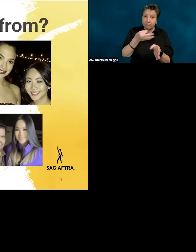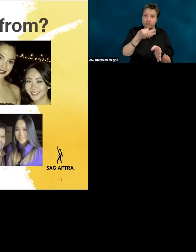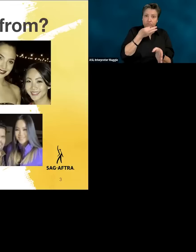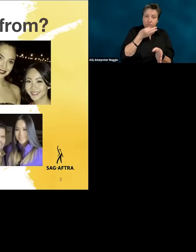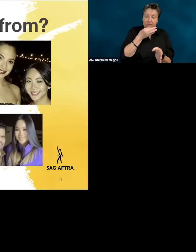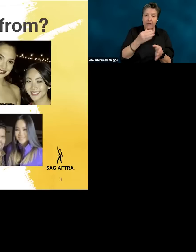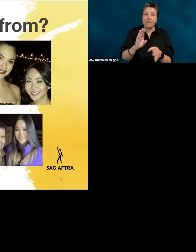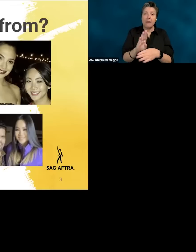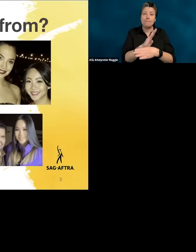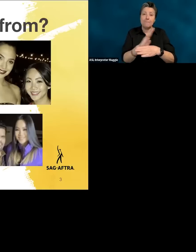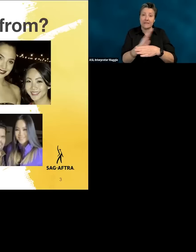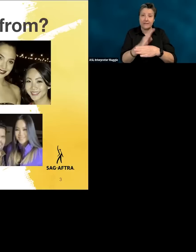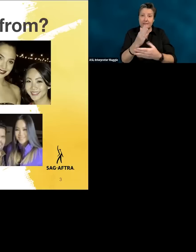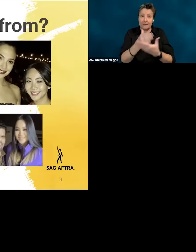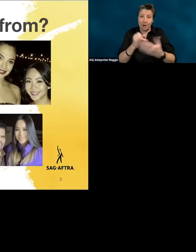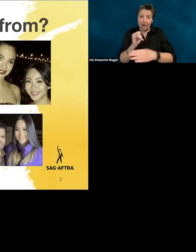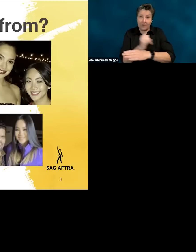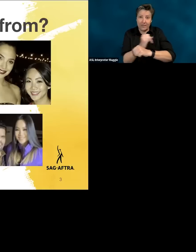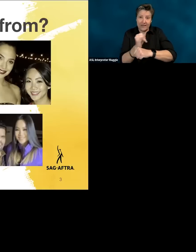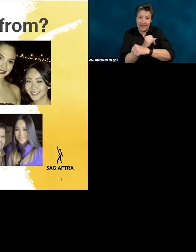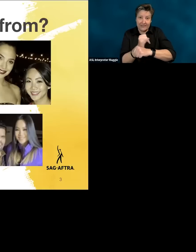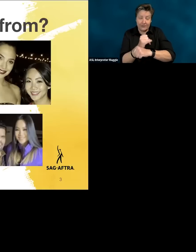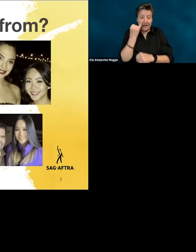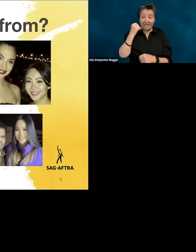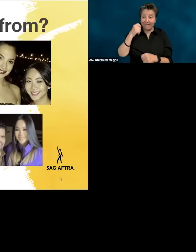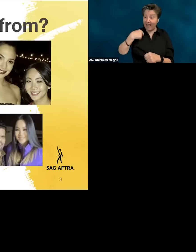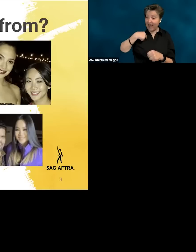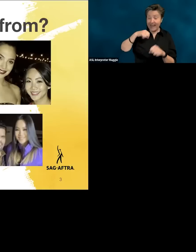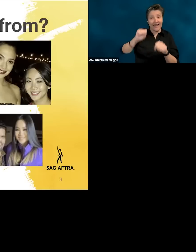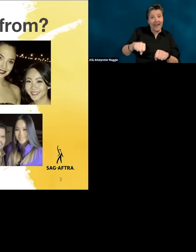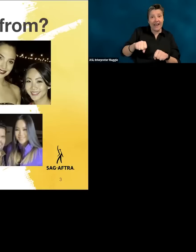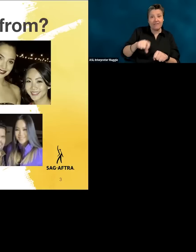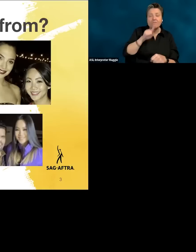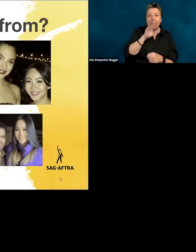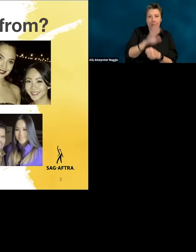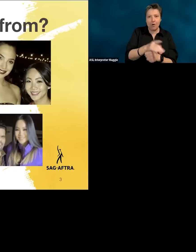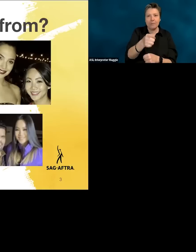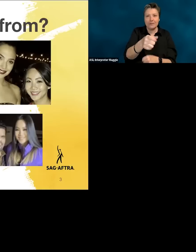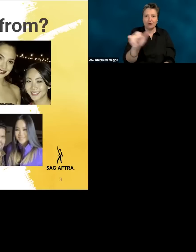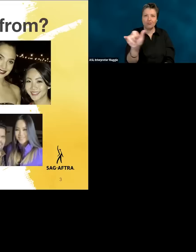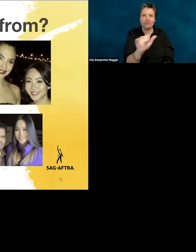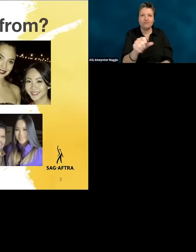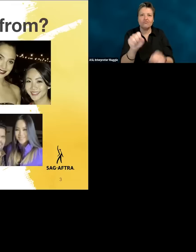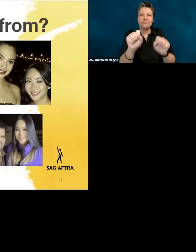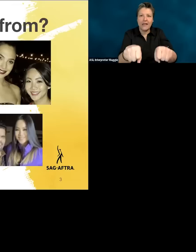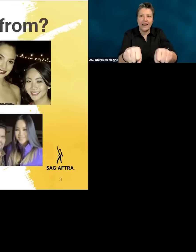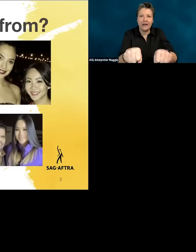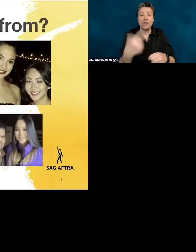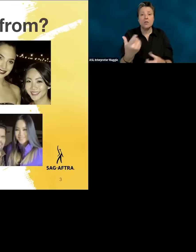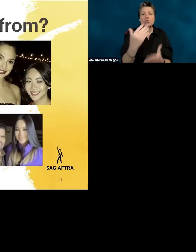And let me tell you, if I can do it, I promise, so can you. So just as there's steps for breaking down audition sides,